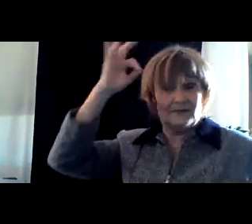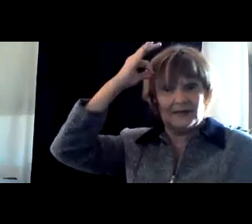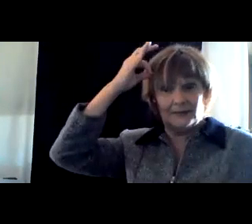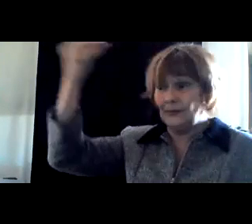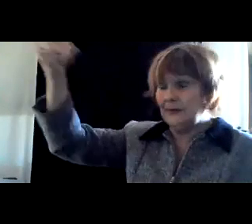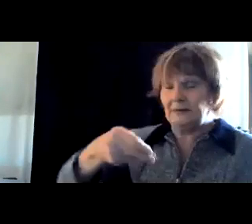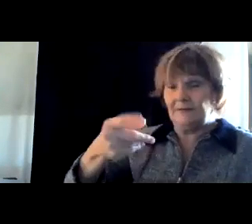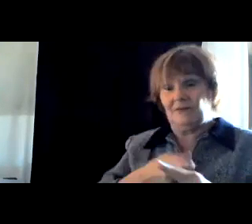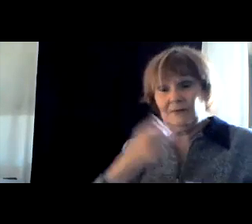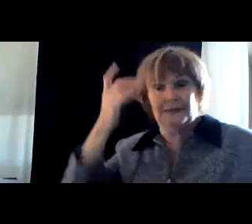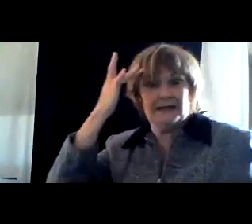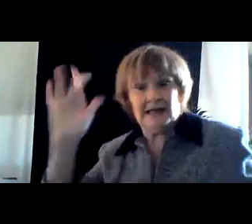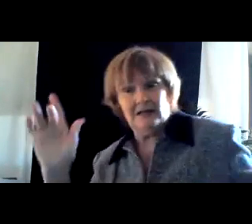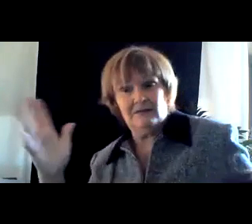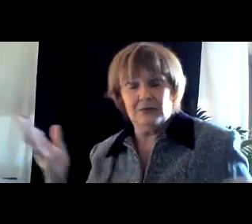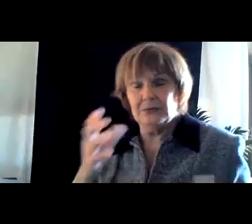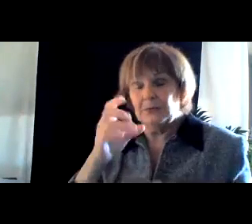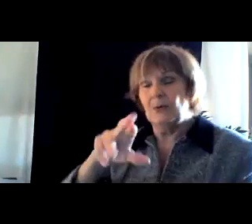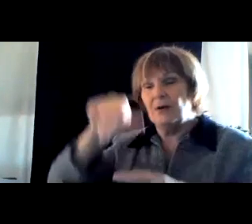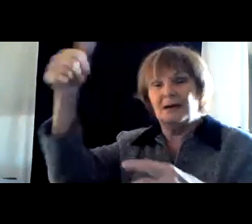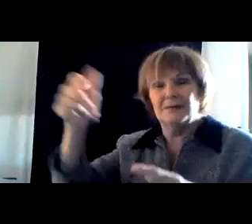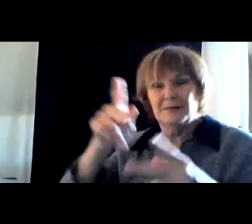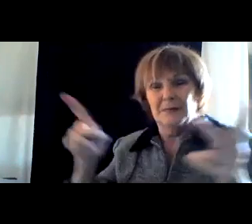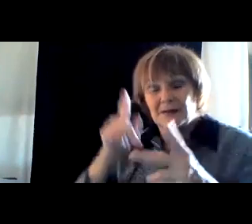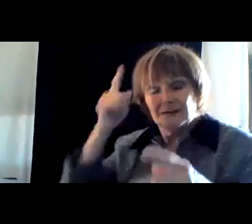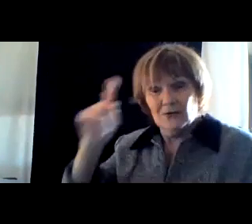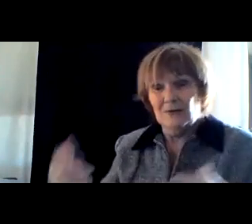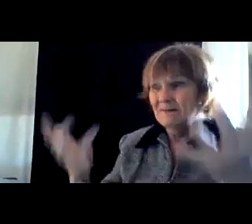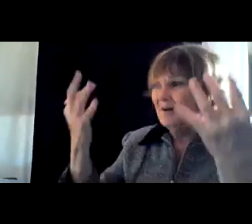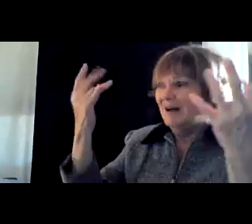out here in California for some of these wildfires, but I know that people have been traumatized by it.